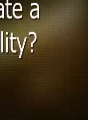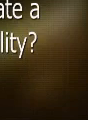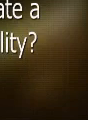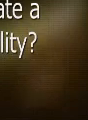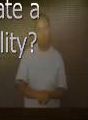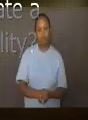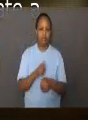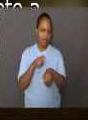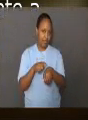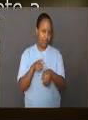time's up